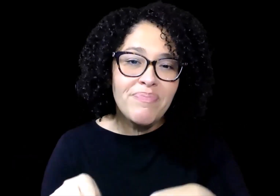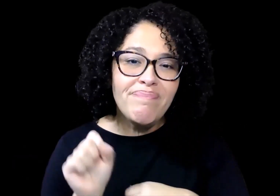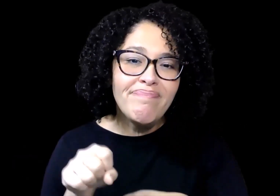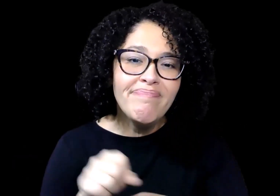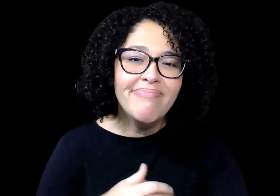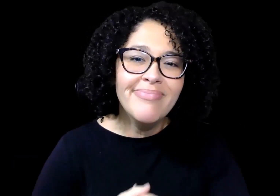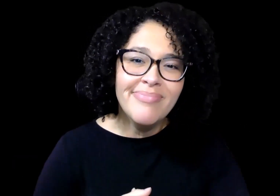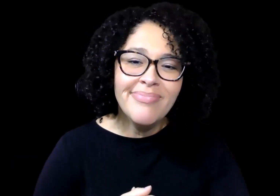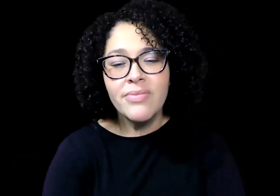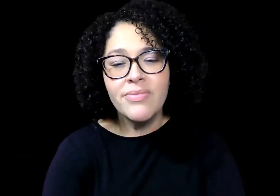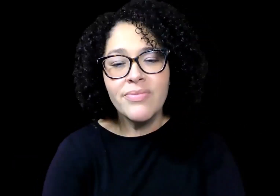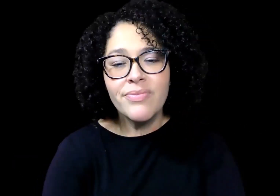that's so important